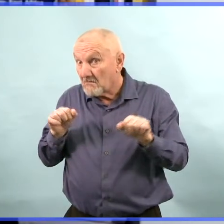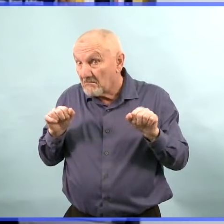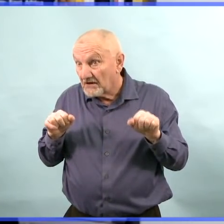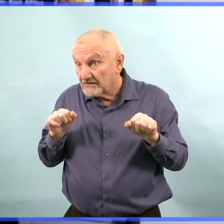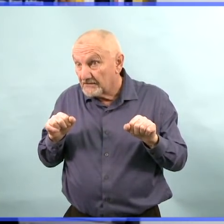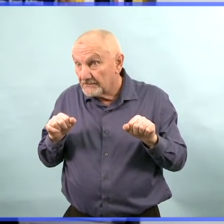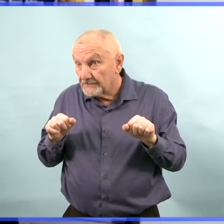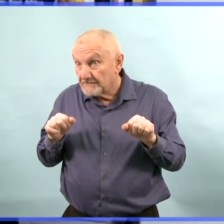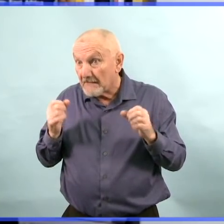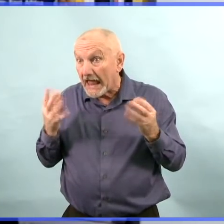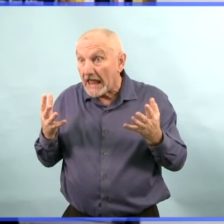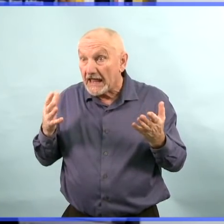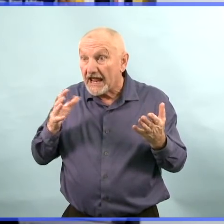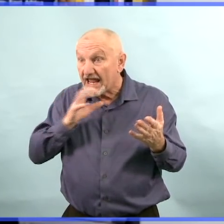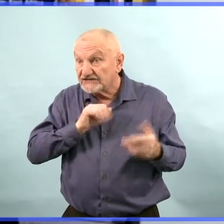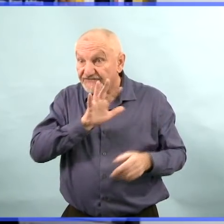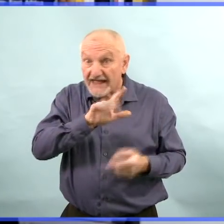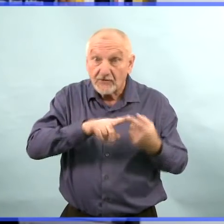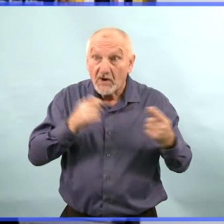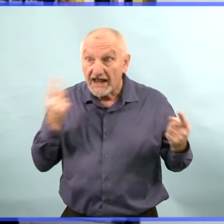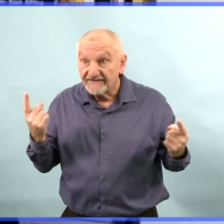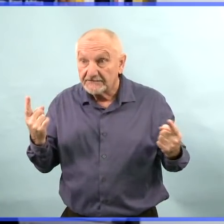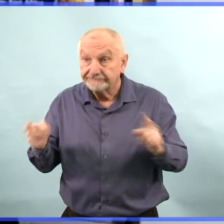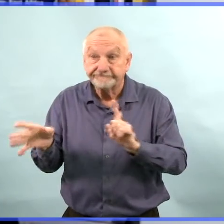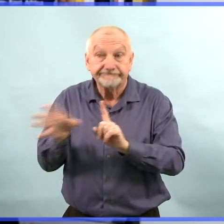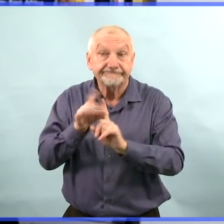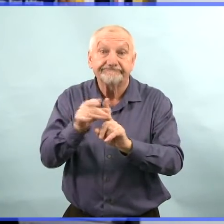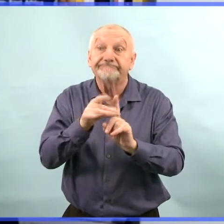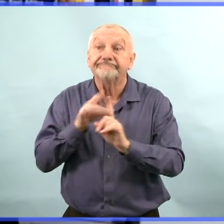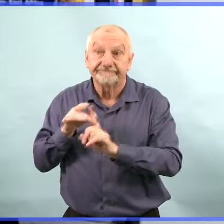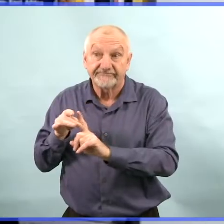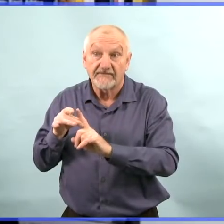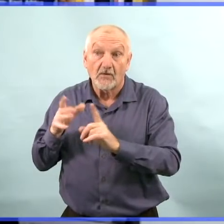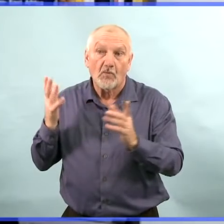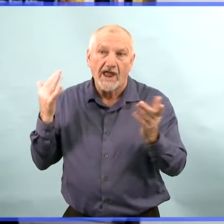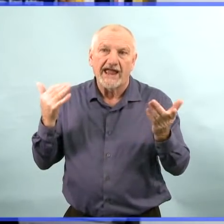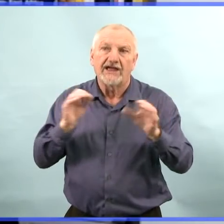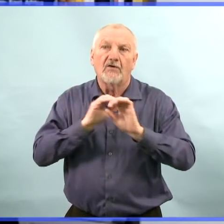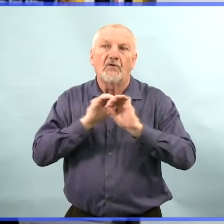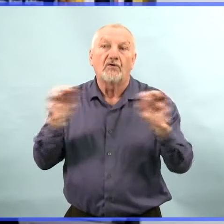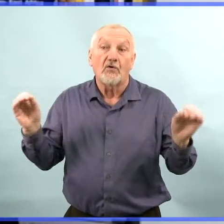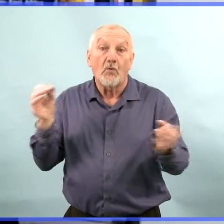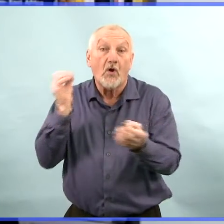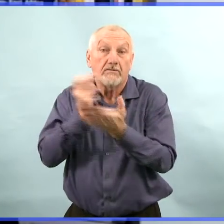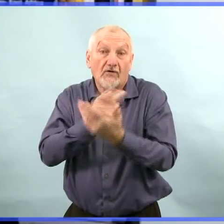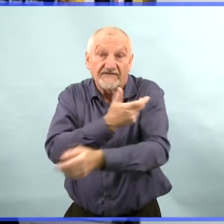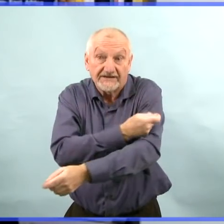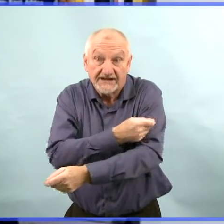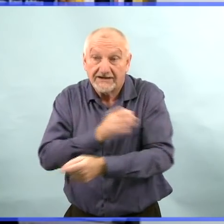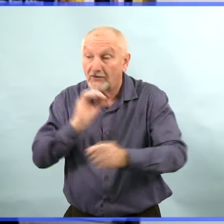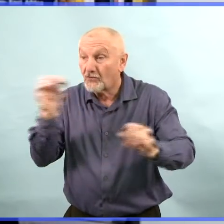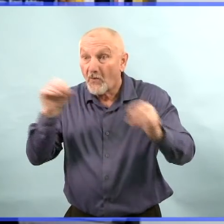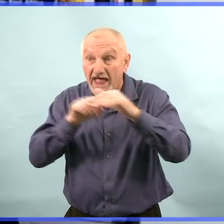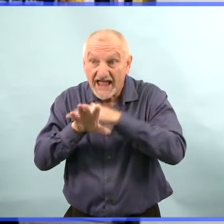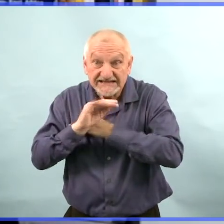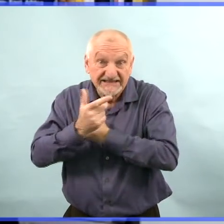vaccinated they didn't have access and even with the omicron variant being a potential risk